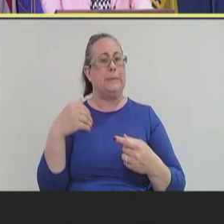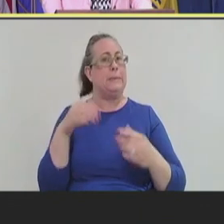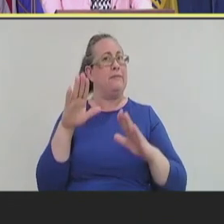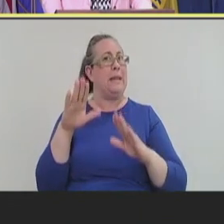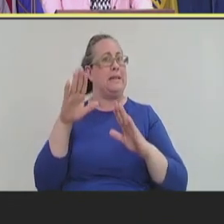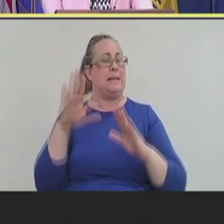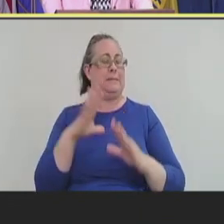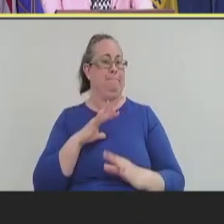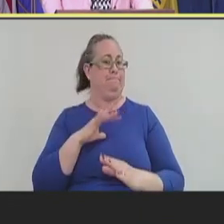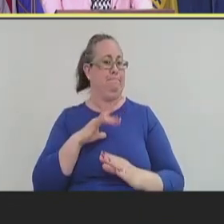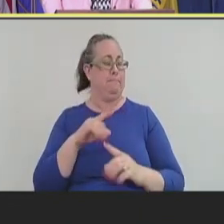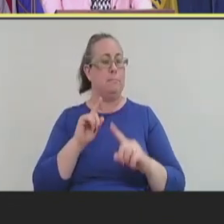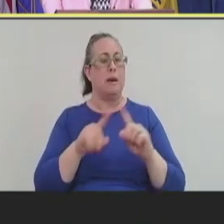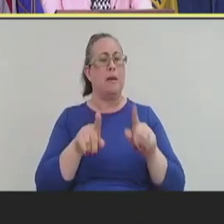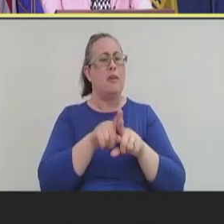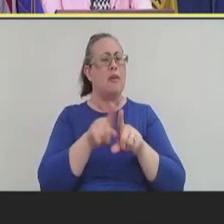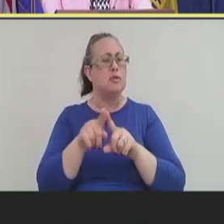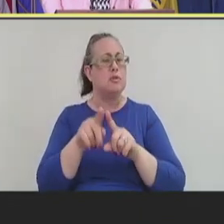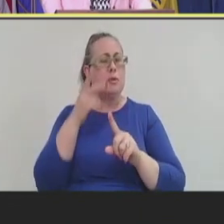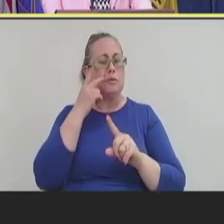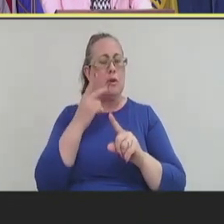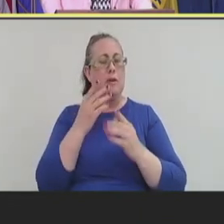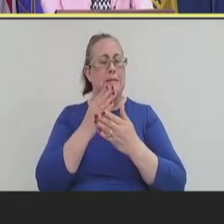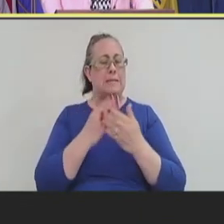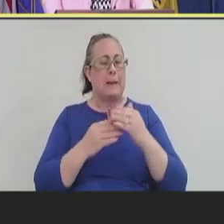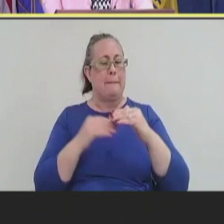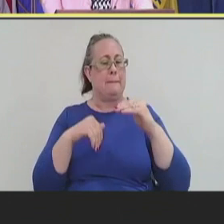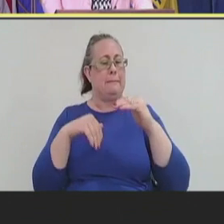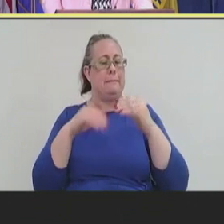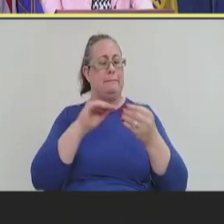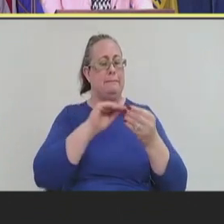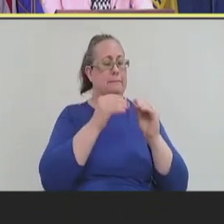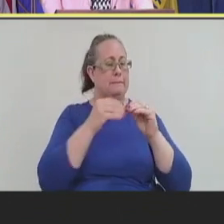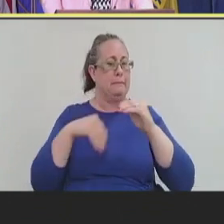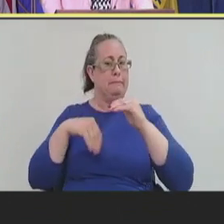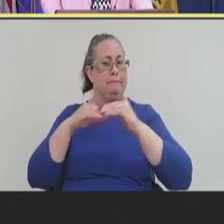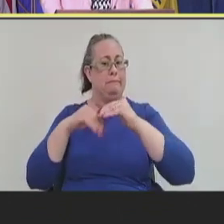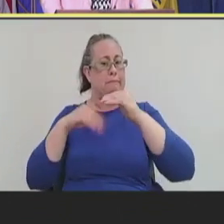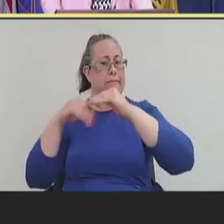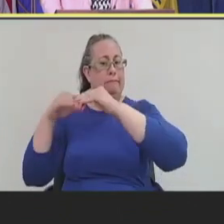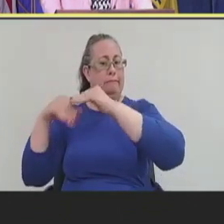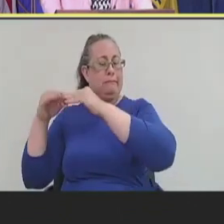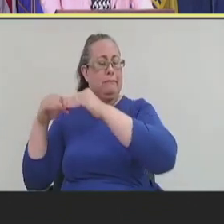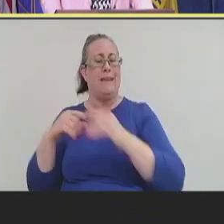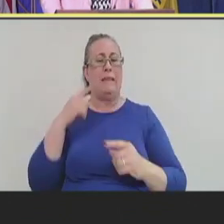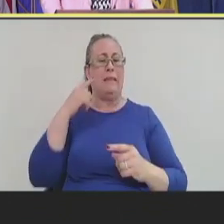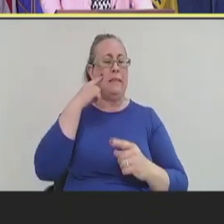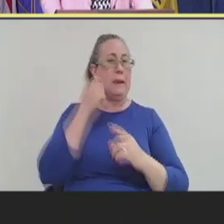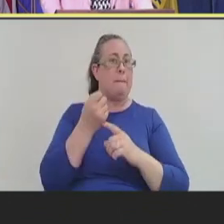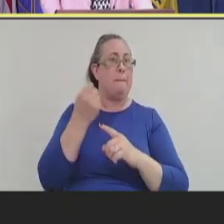saw sort of some capacities reached over time. If you think back to April of 2021,